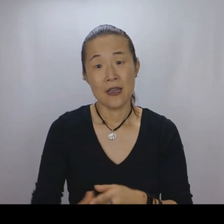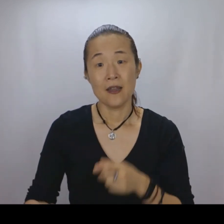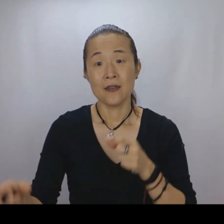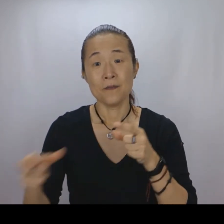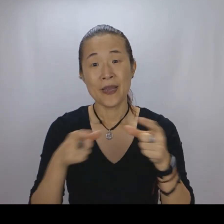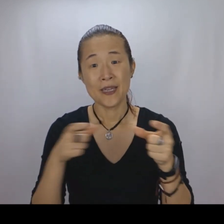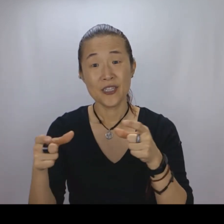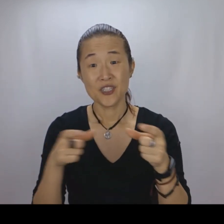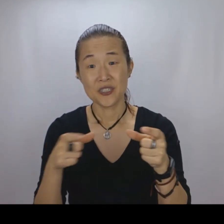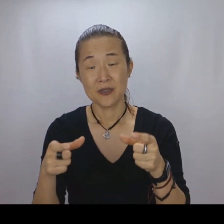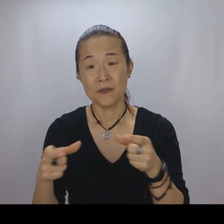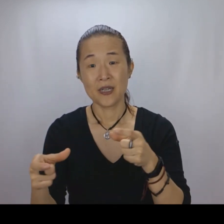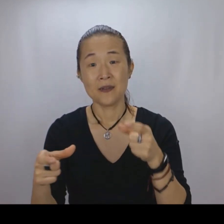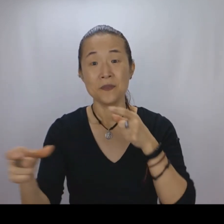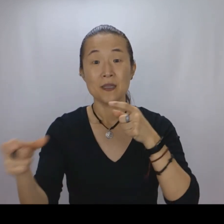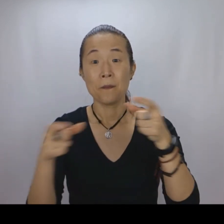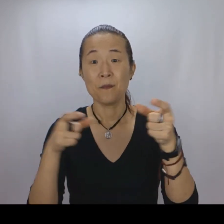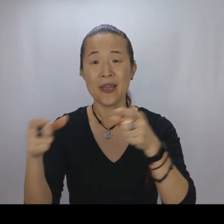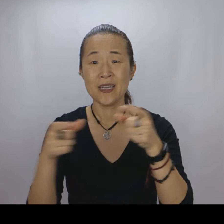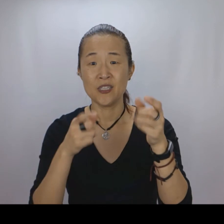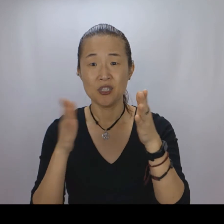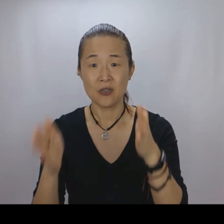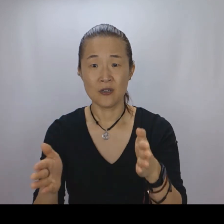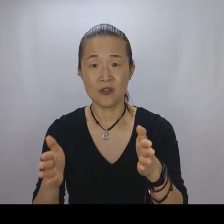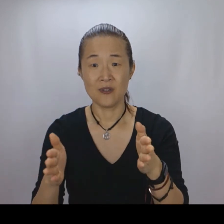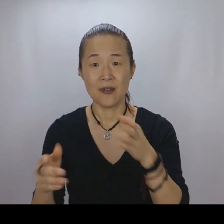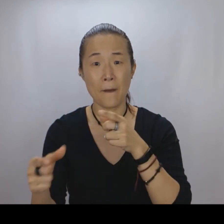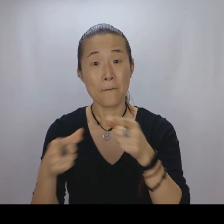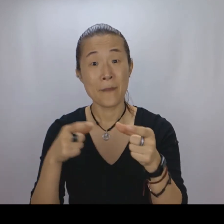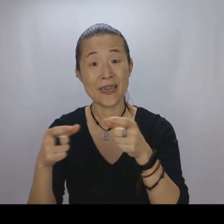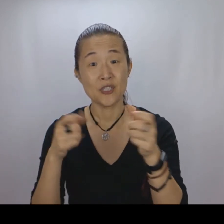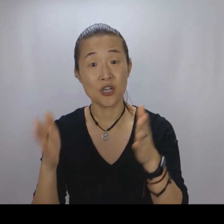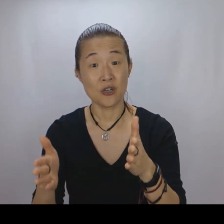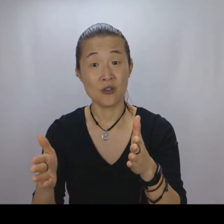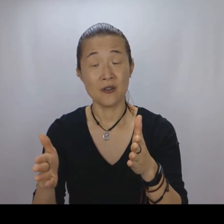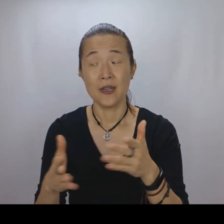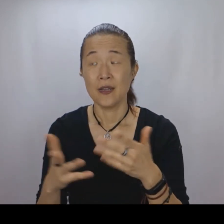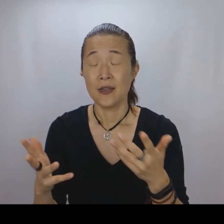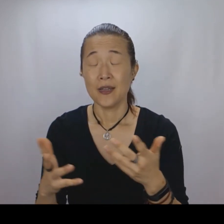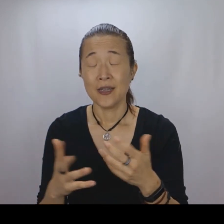And then manage becomes managER. ManagER.